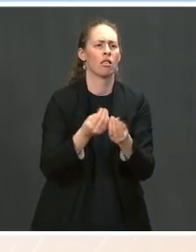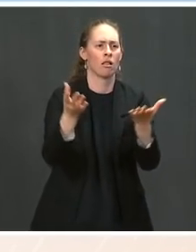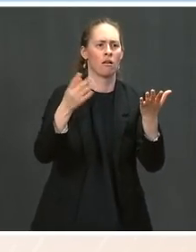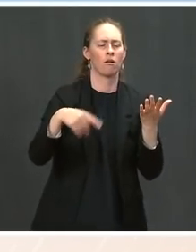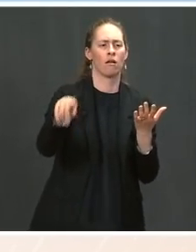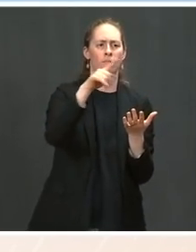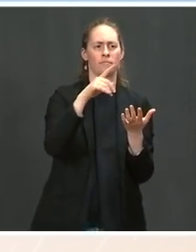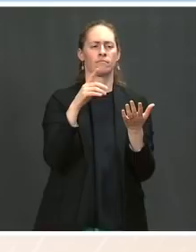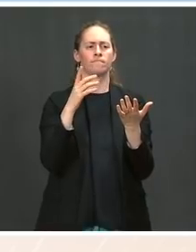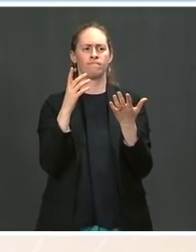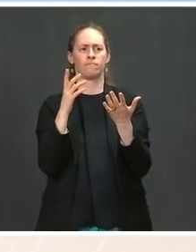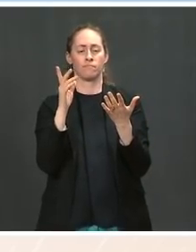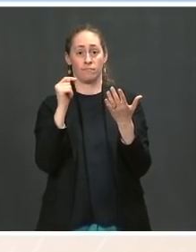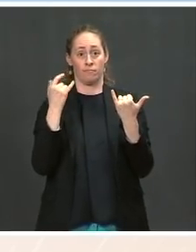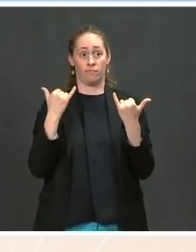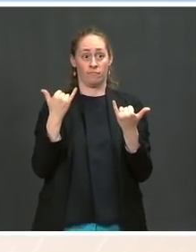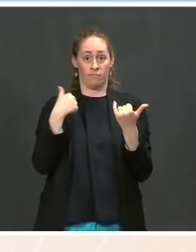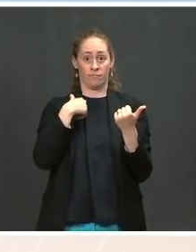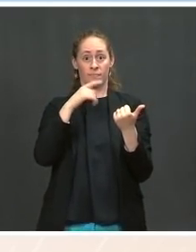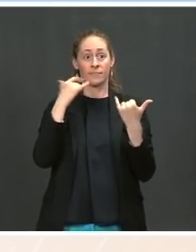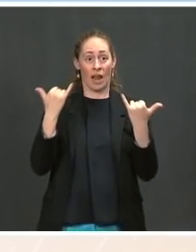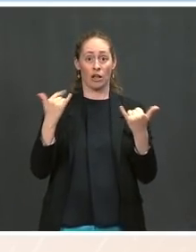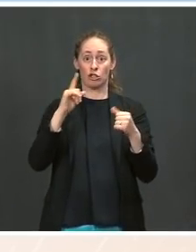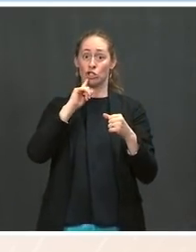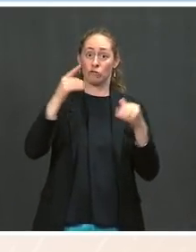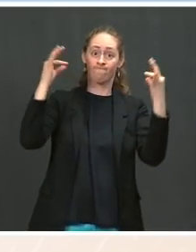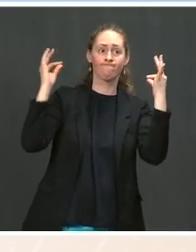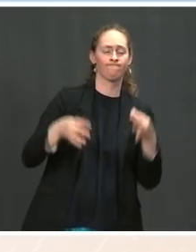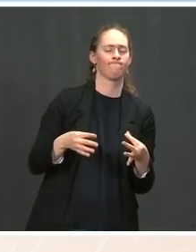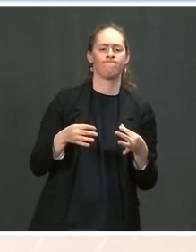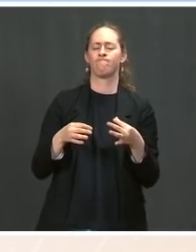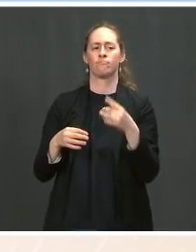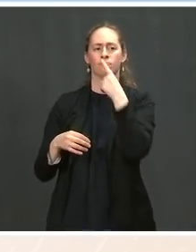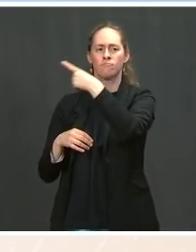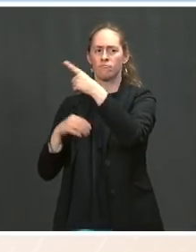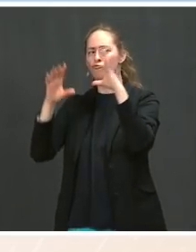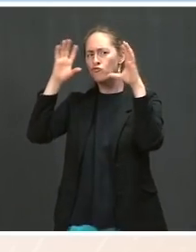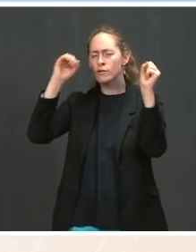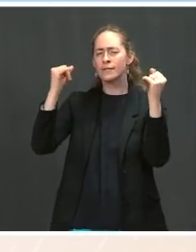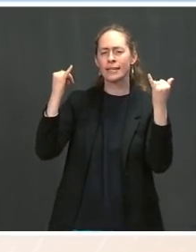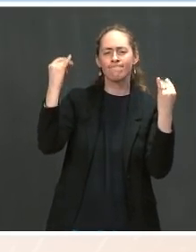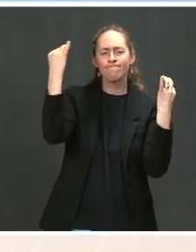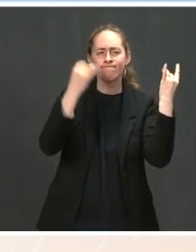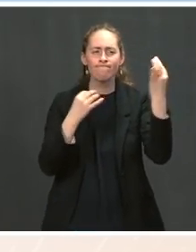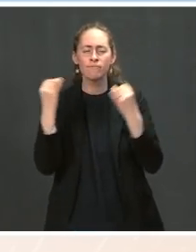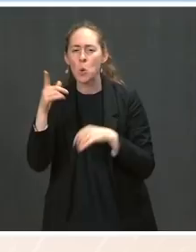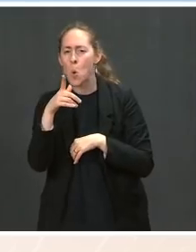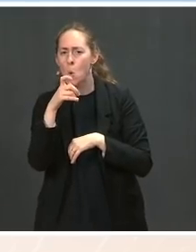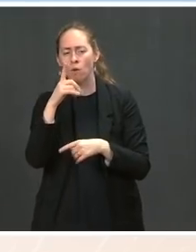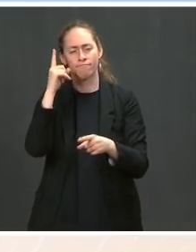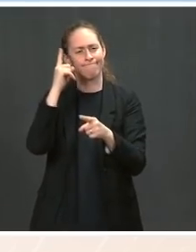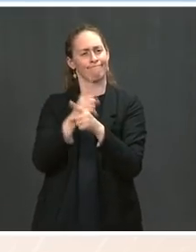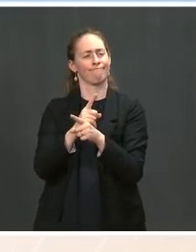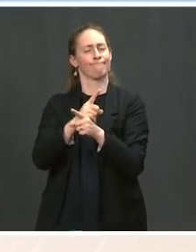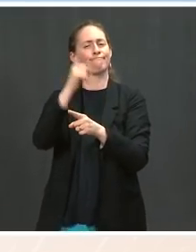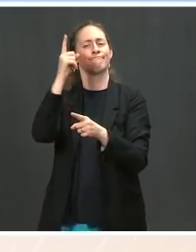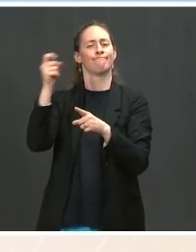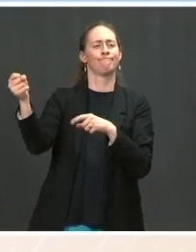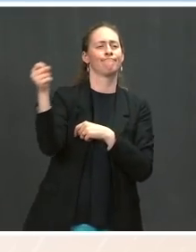But he's -- he's starting to consider a range of qualified individuals. So hopefully, we'll have more soon. Go ahead.